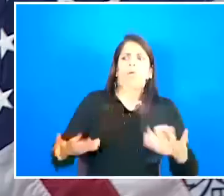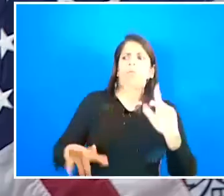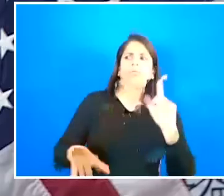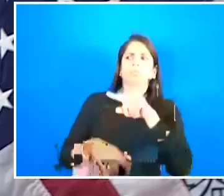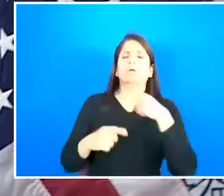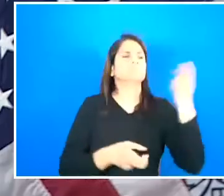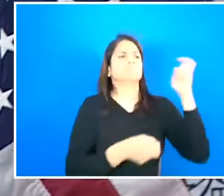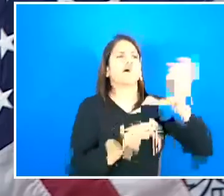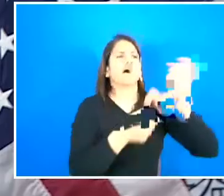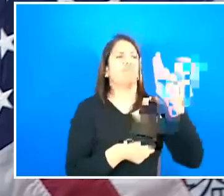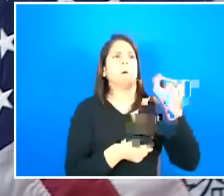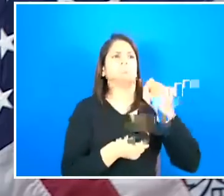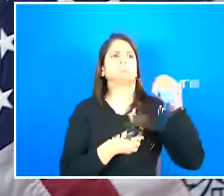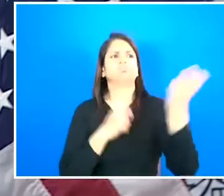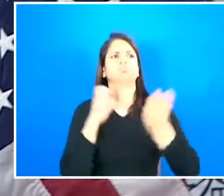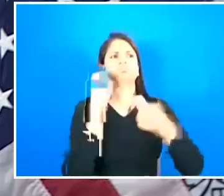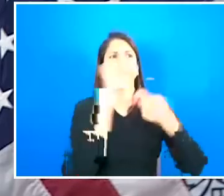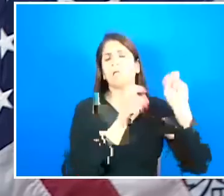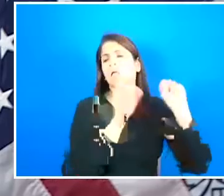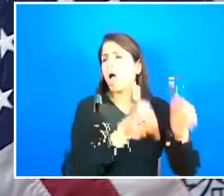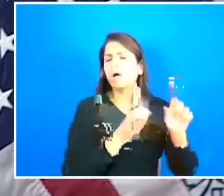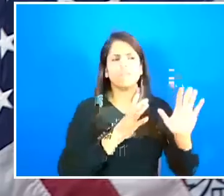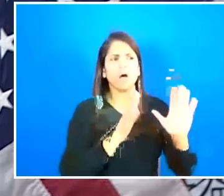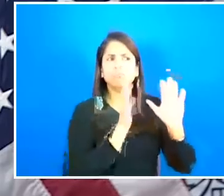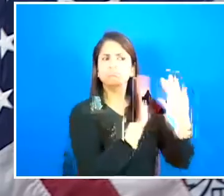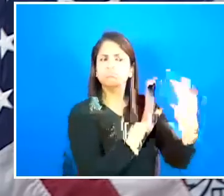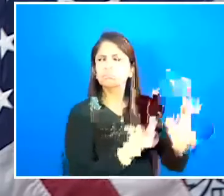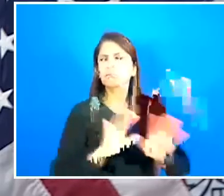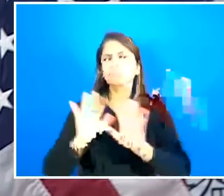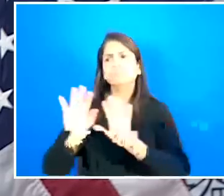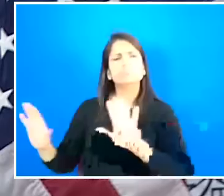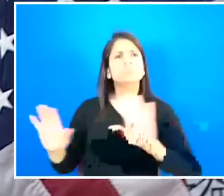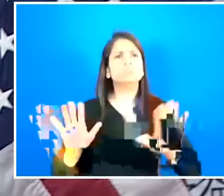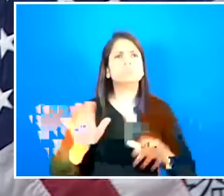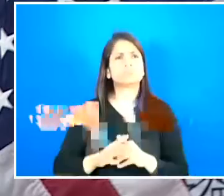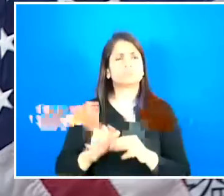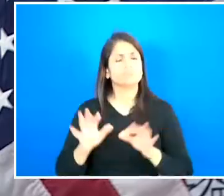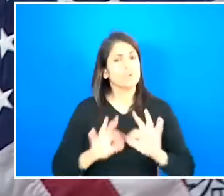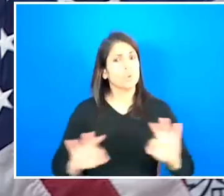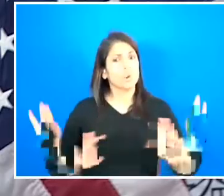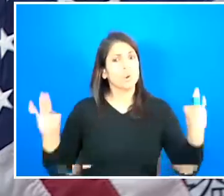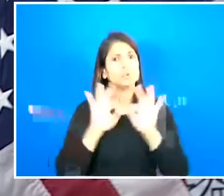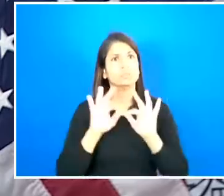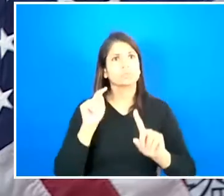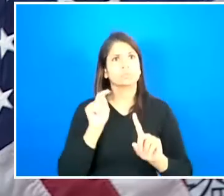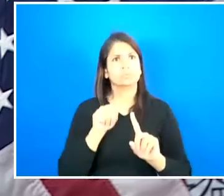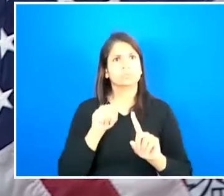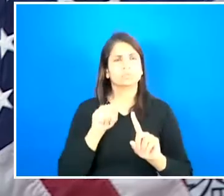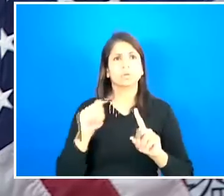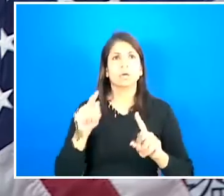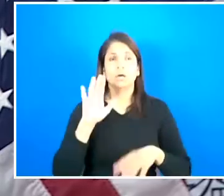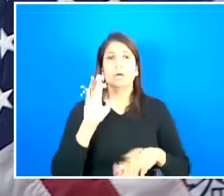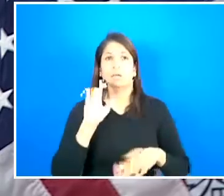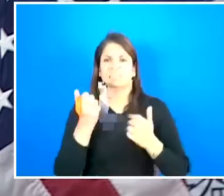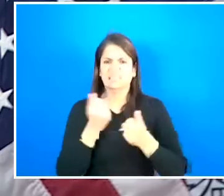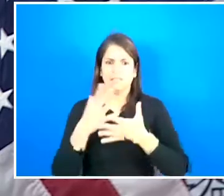TO COME BACK TO THE SUBWAYS EOVRMETI BUT IT WILL BE IN DIRECT OCNNCETINO TO A COUPLE OF THINGS.